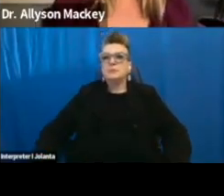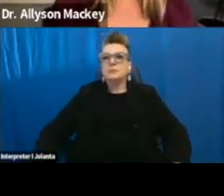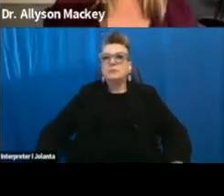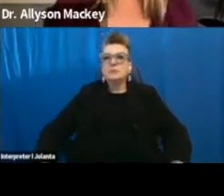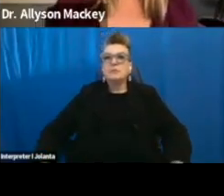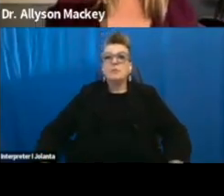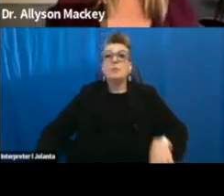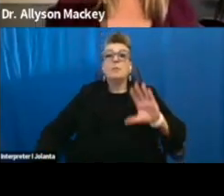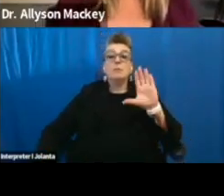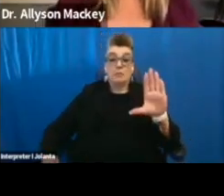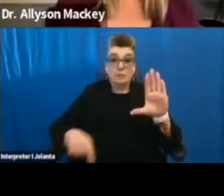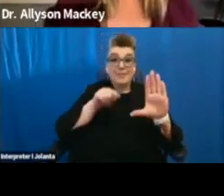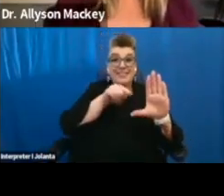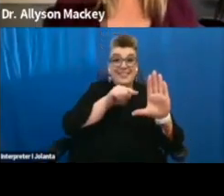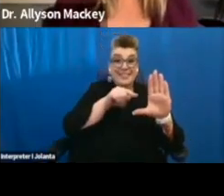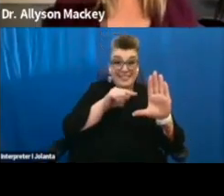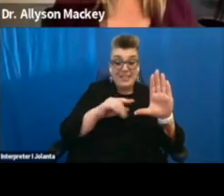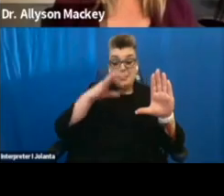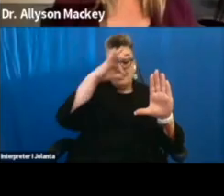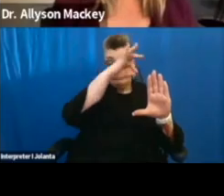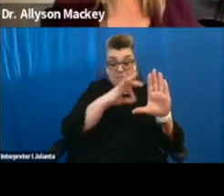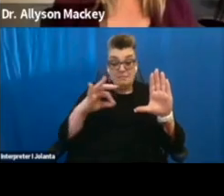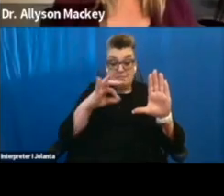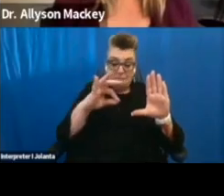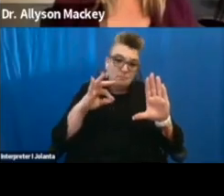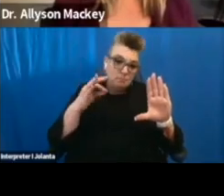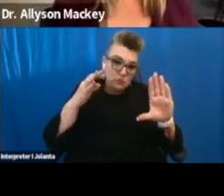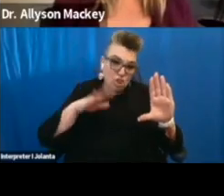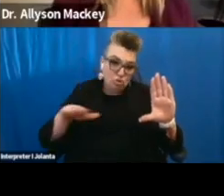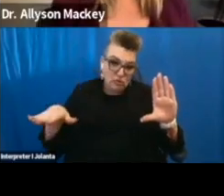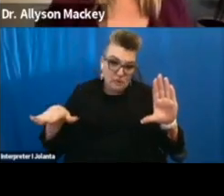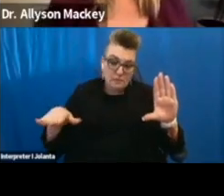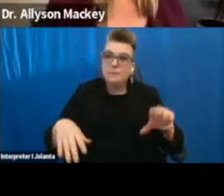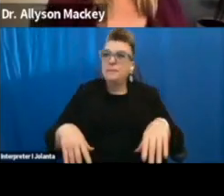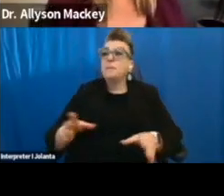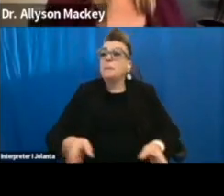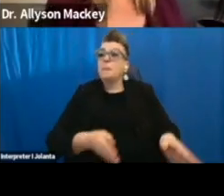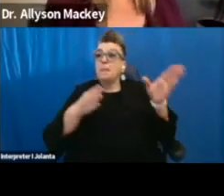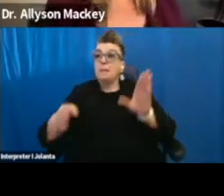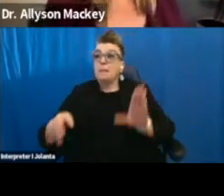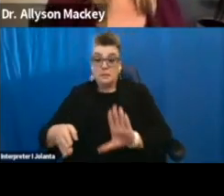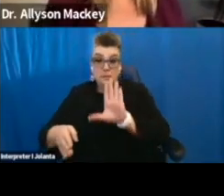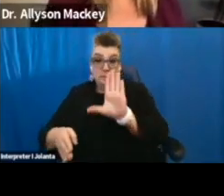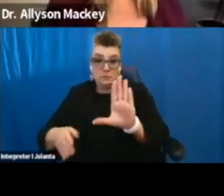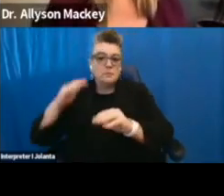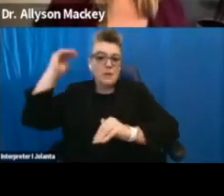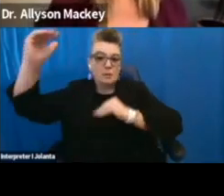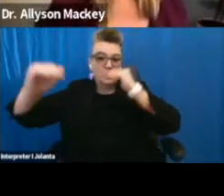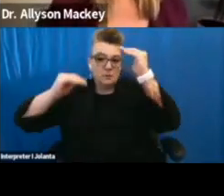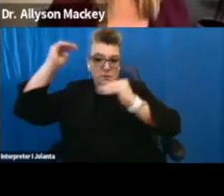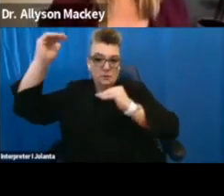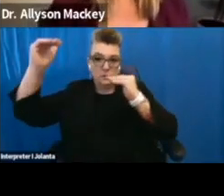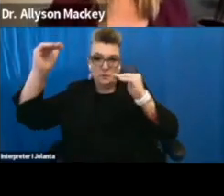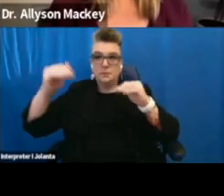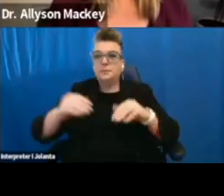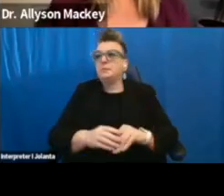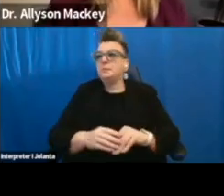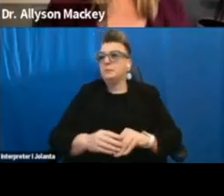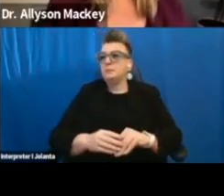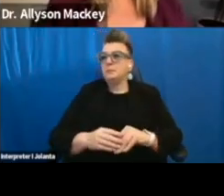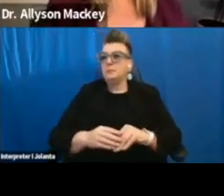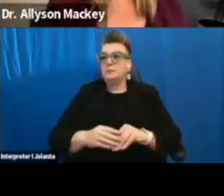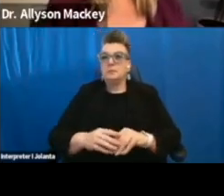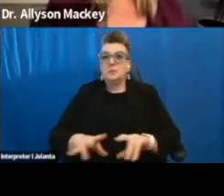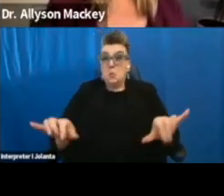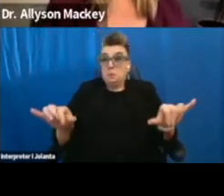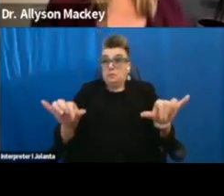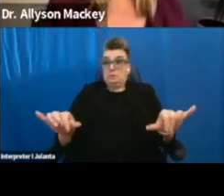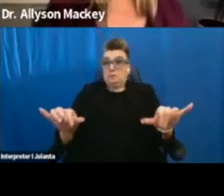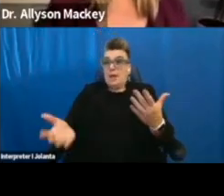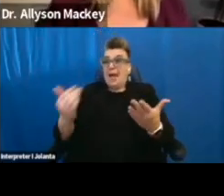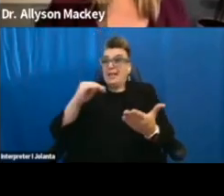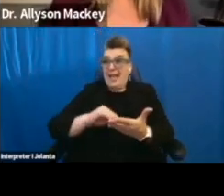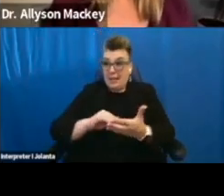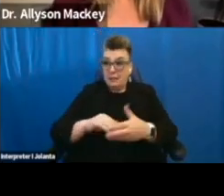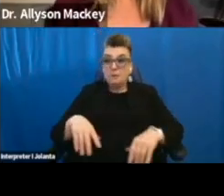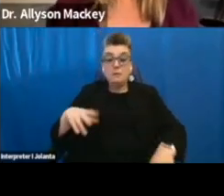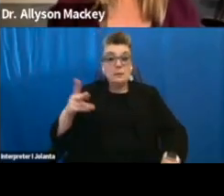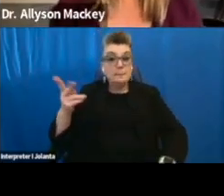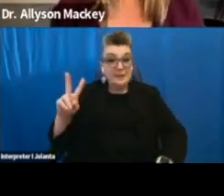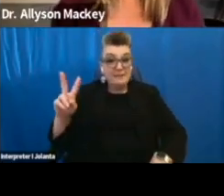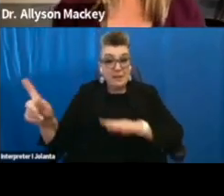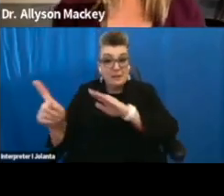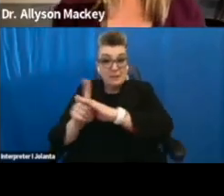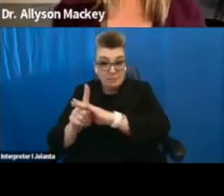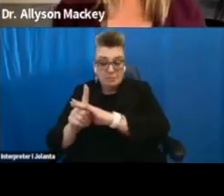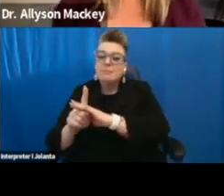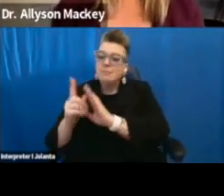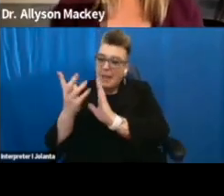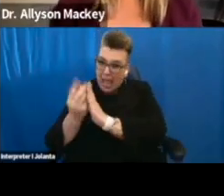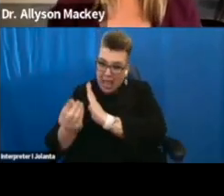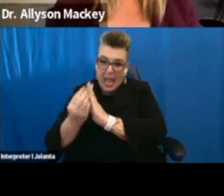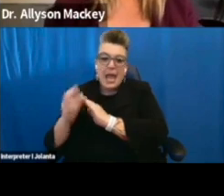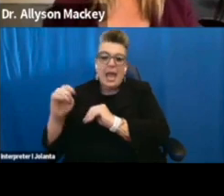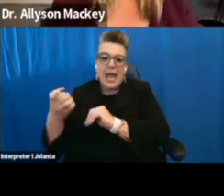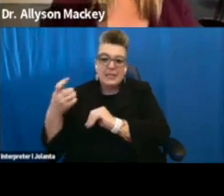children this plot is in adults so again we have PV expression from adult ex vivo brains